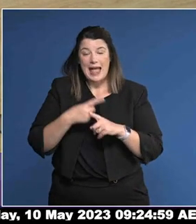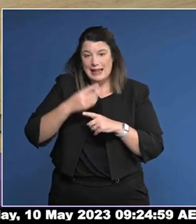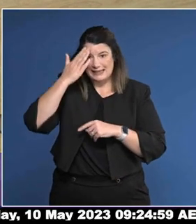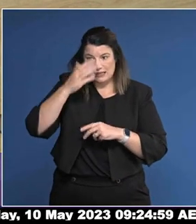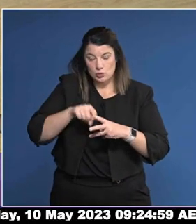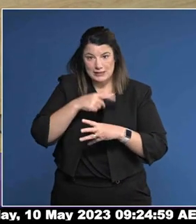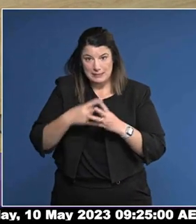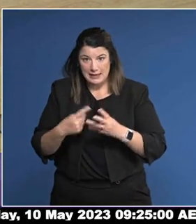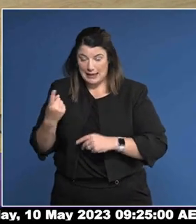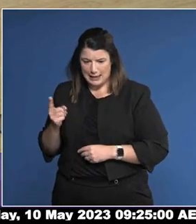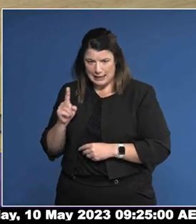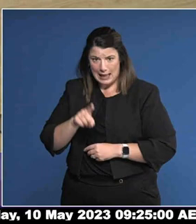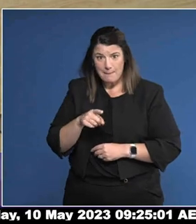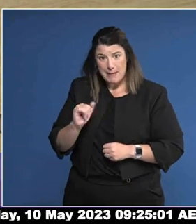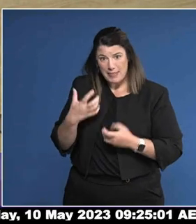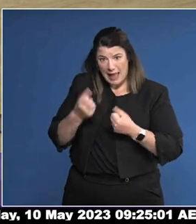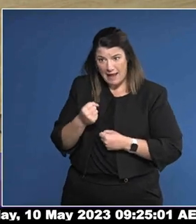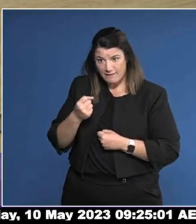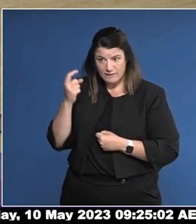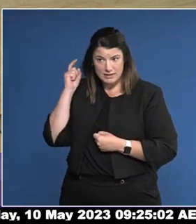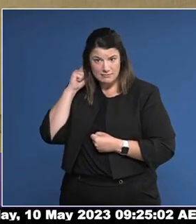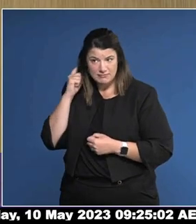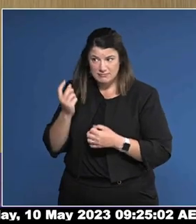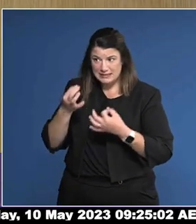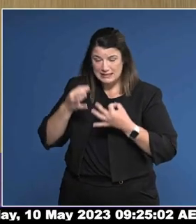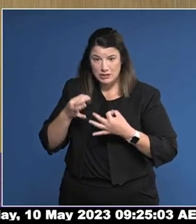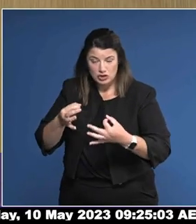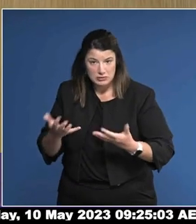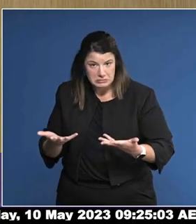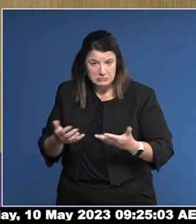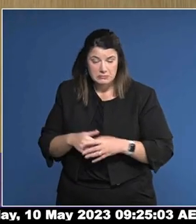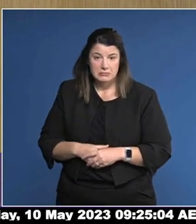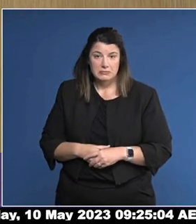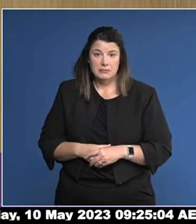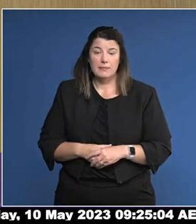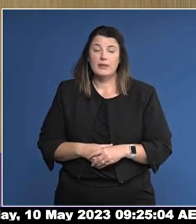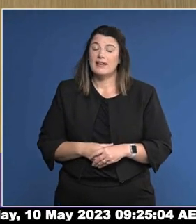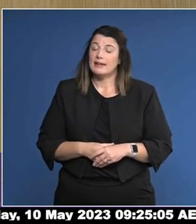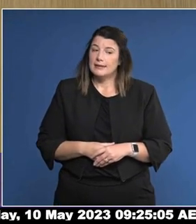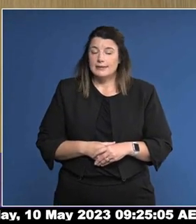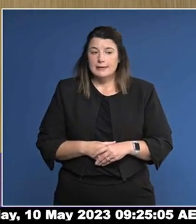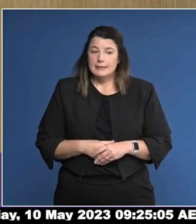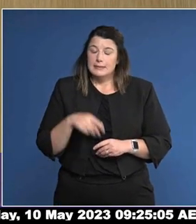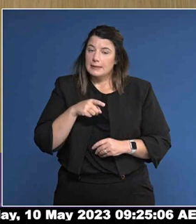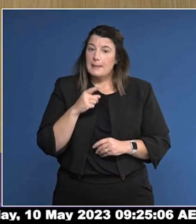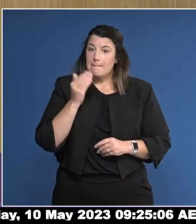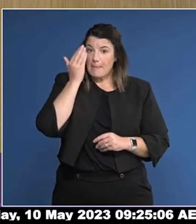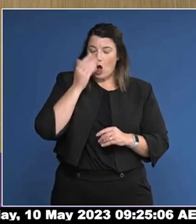The thing about bias is it's very individual so to be able to say to what